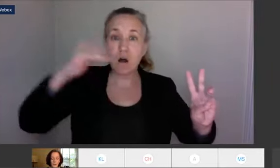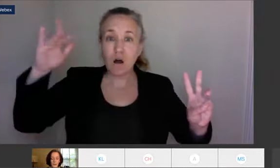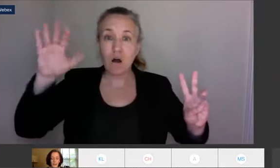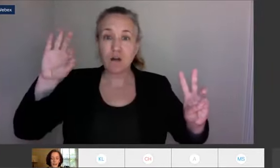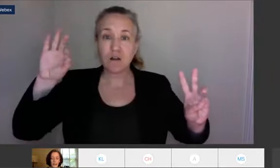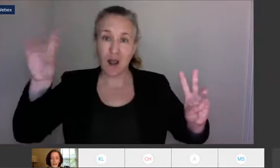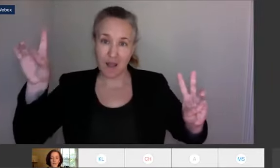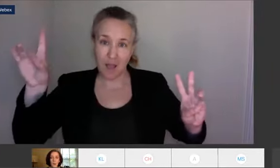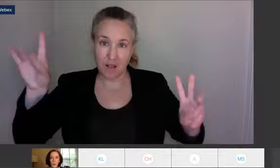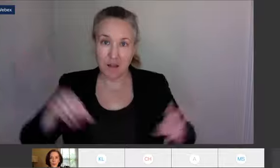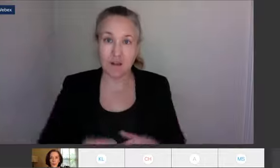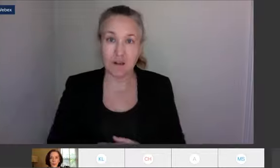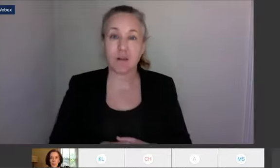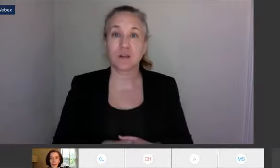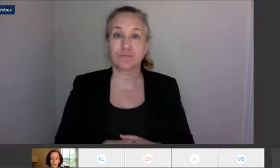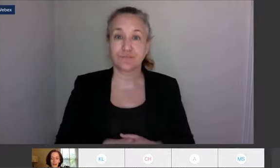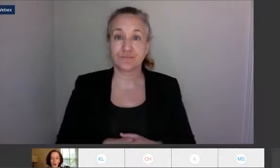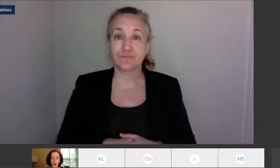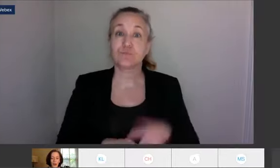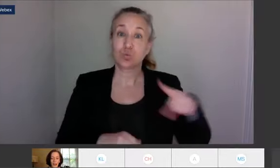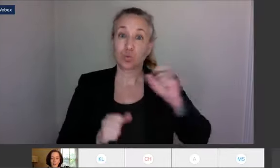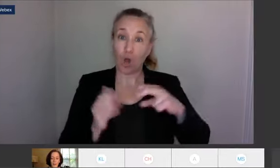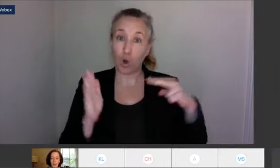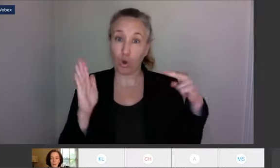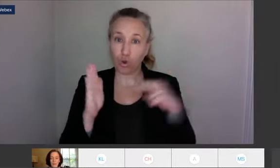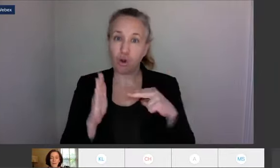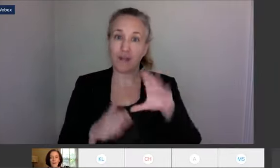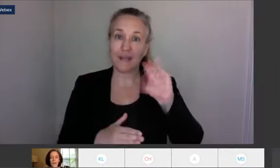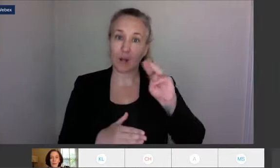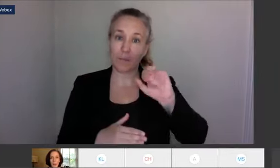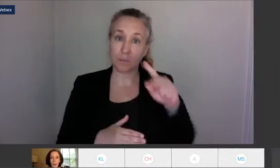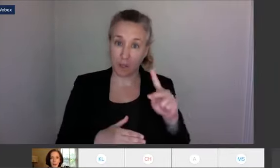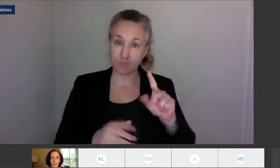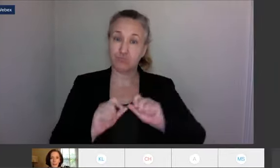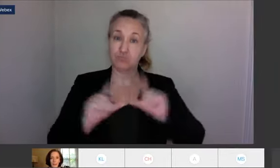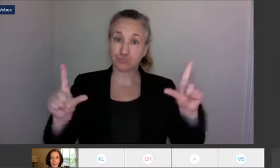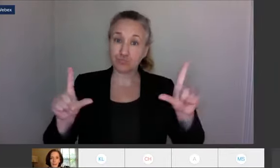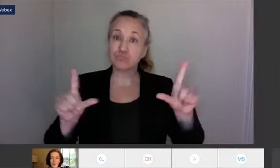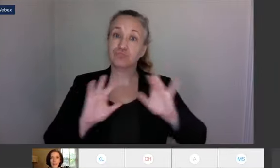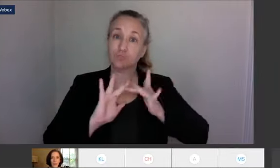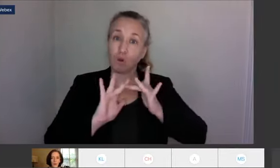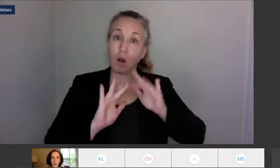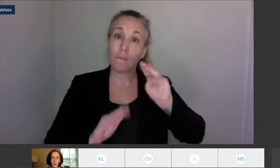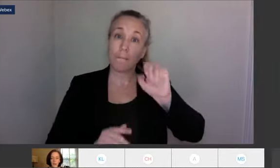and as always you can check out our County map found at montcopa.org/covid-19